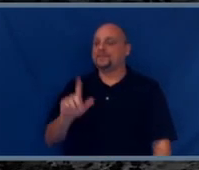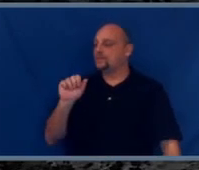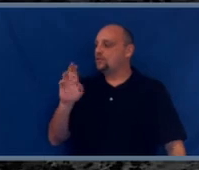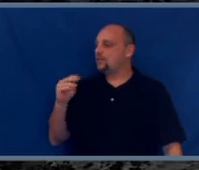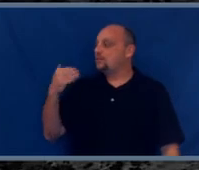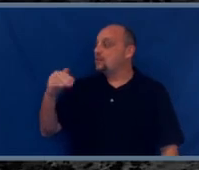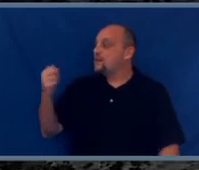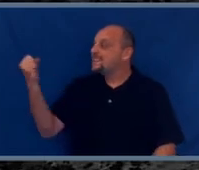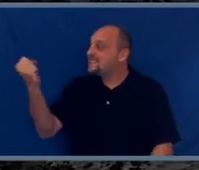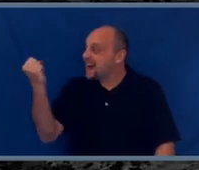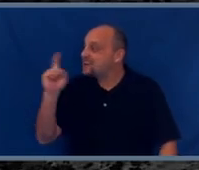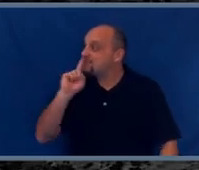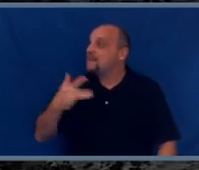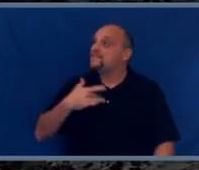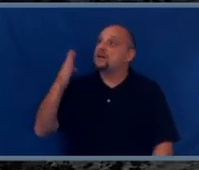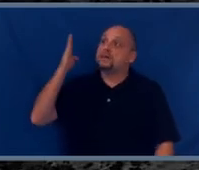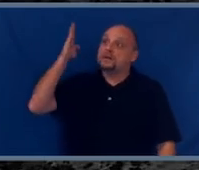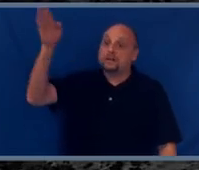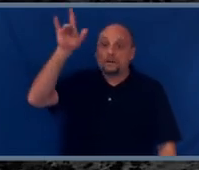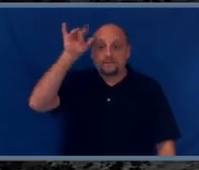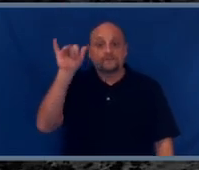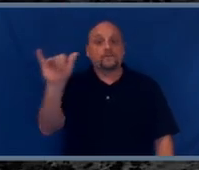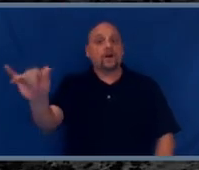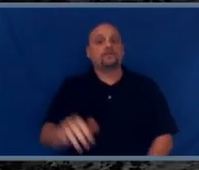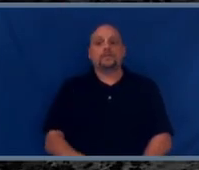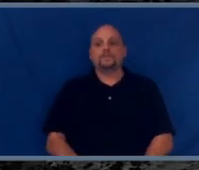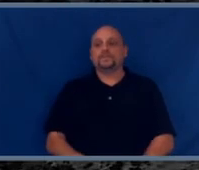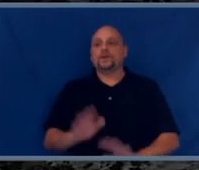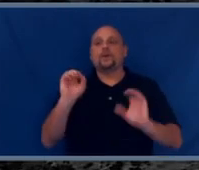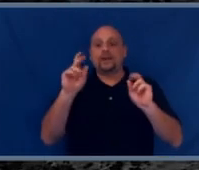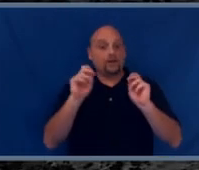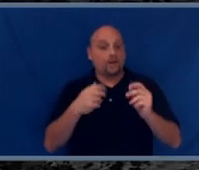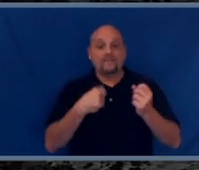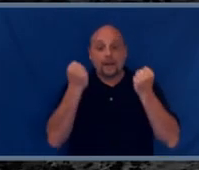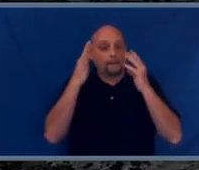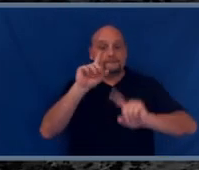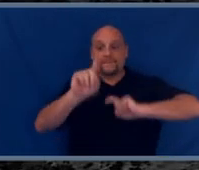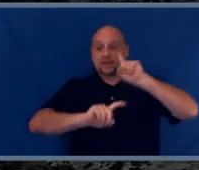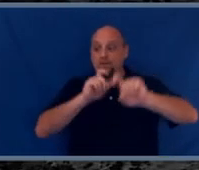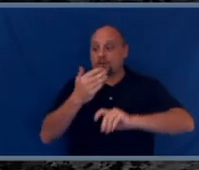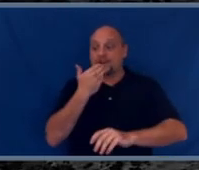SATURDAY SEEMS A GREAT TIME. THANK YOU ALL FOR COMMITTING YOUR QUESTIONS.